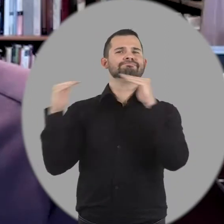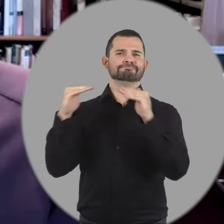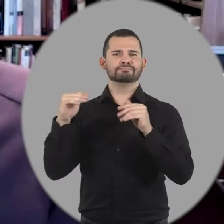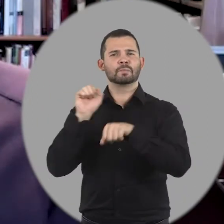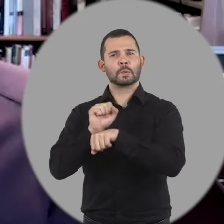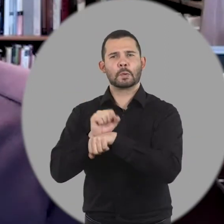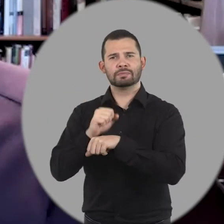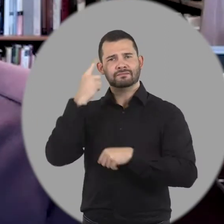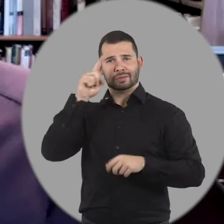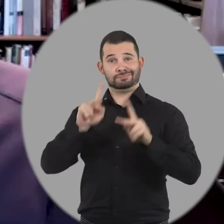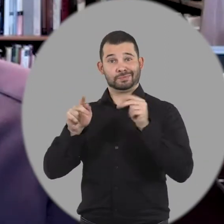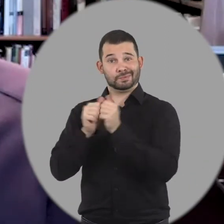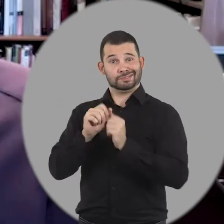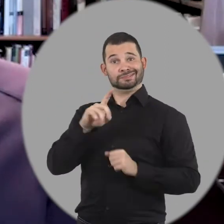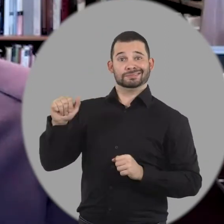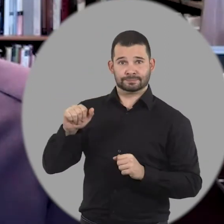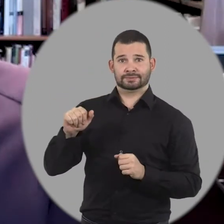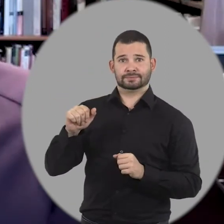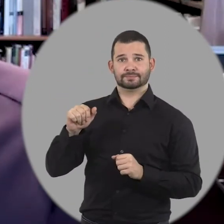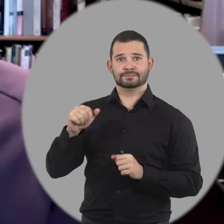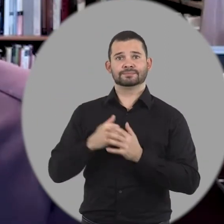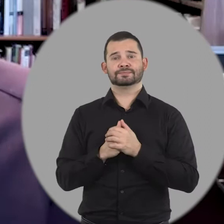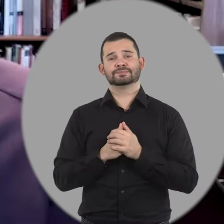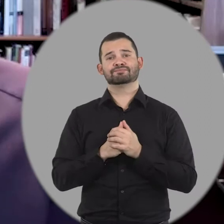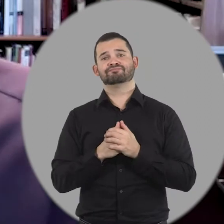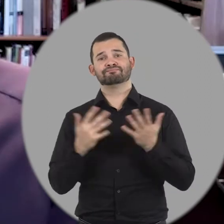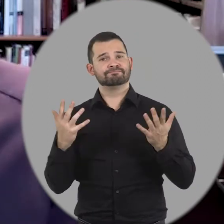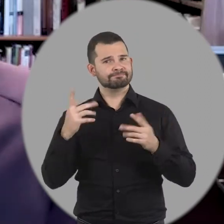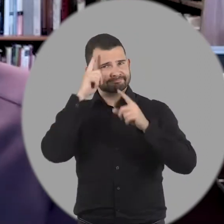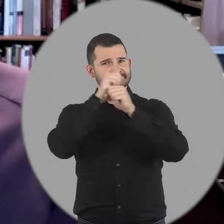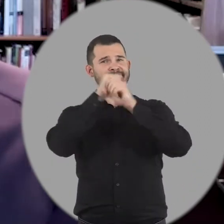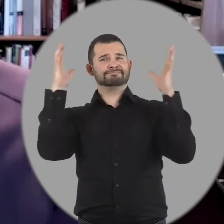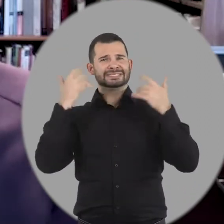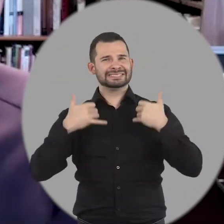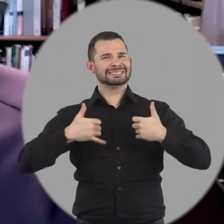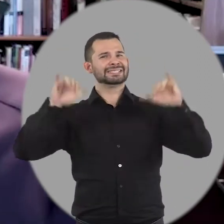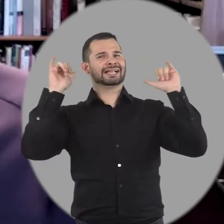And I don't think we could have imagined that we'd still be talking about the degree